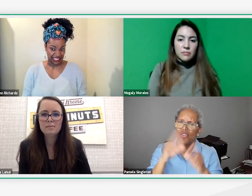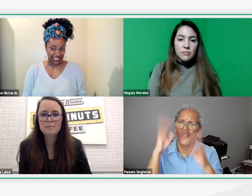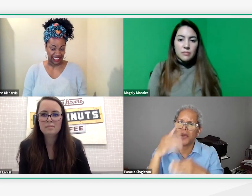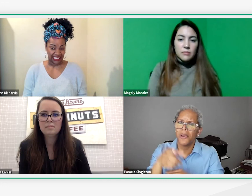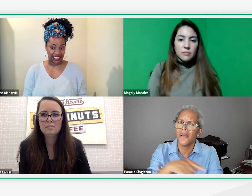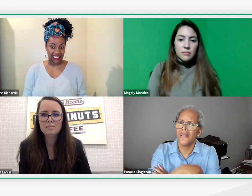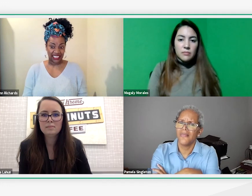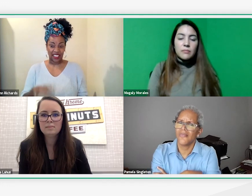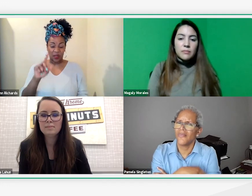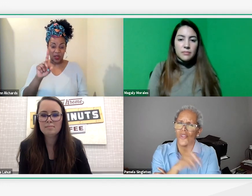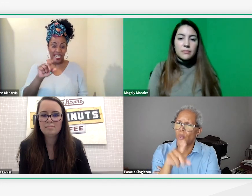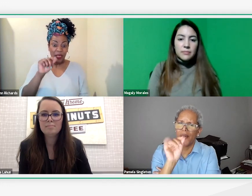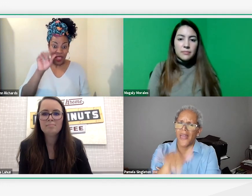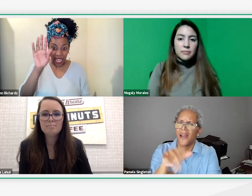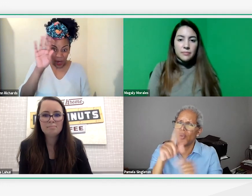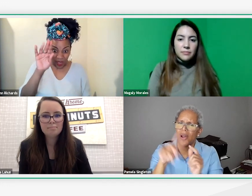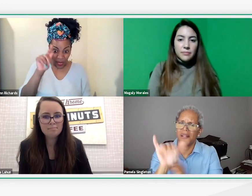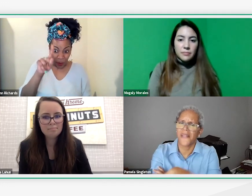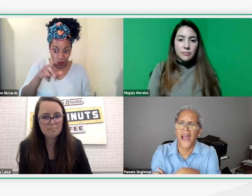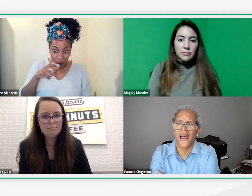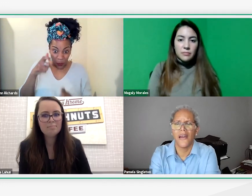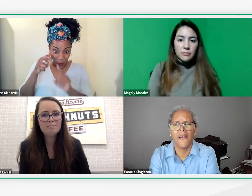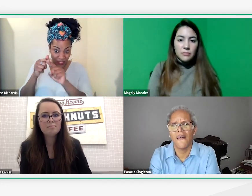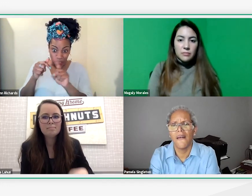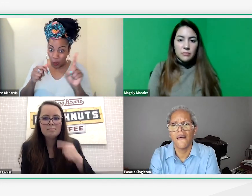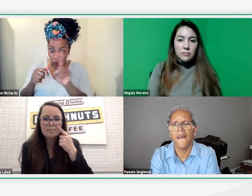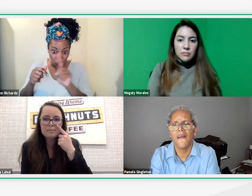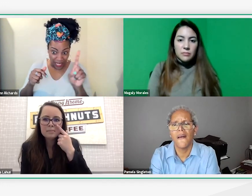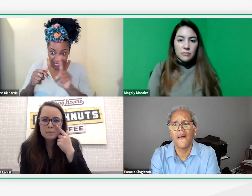save on taxes. You'll get in trouble. You will get in trouble. Don't do that. Don't try that.